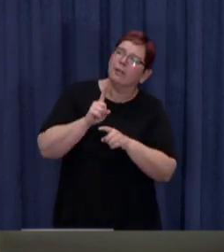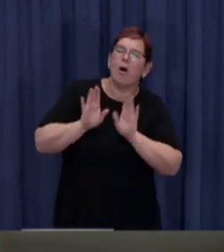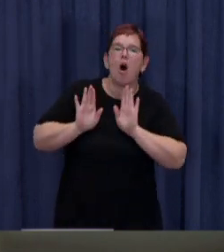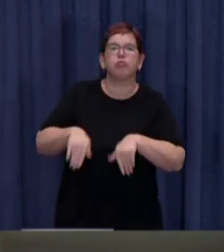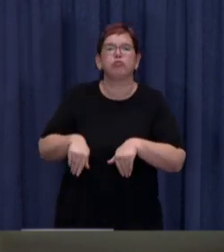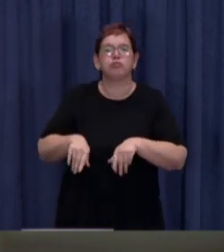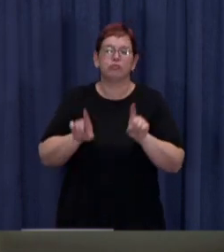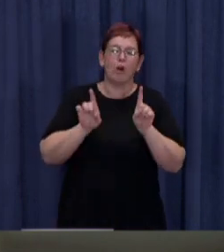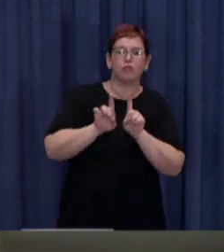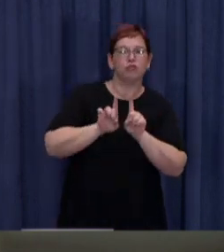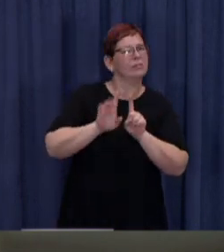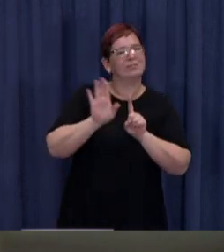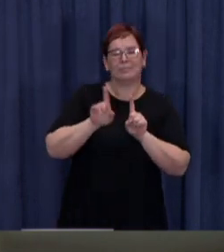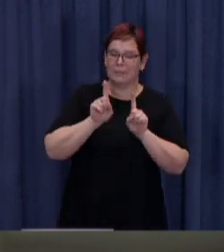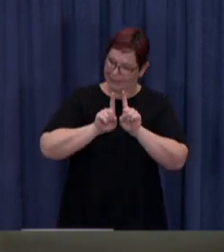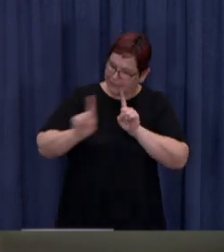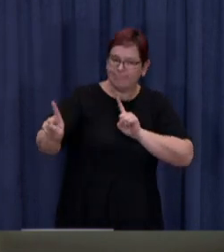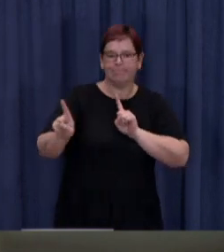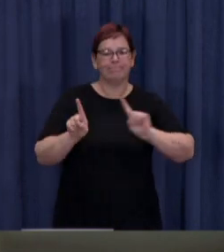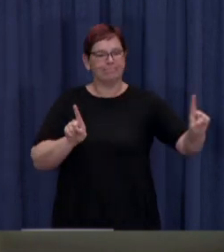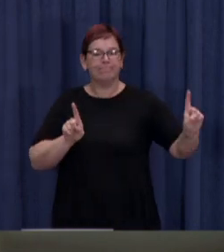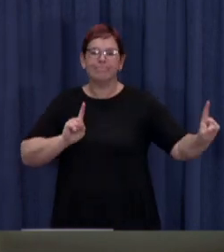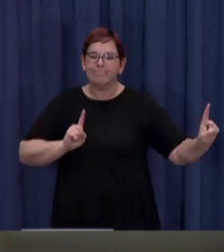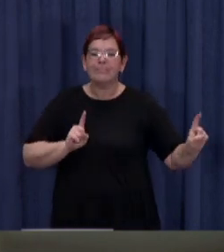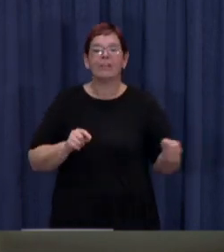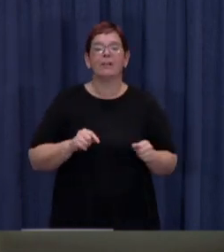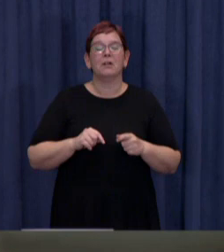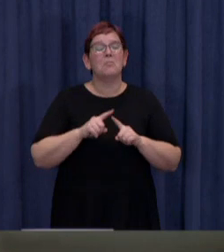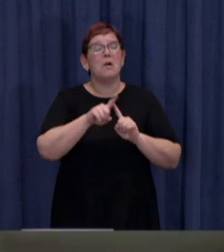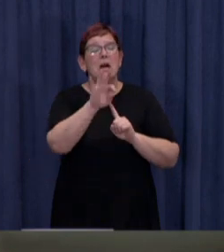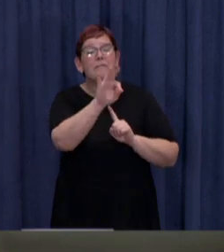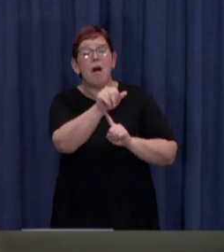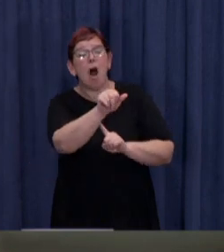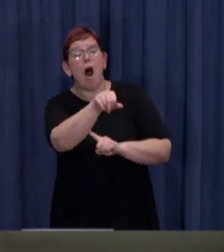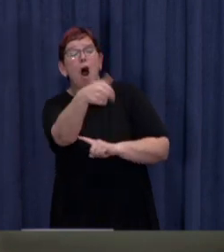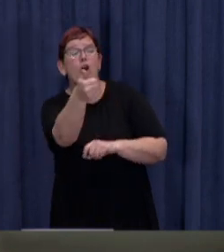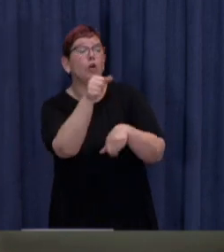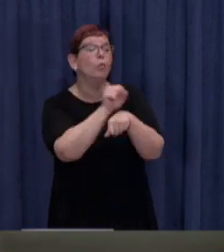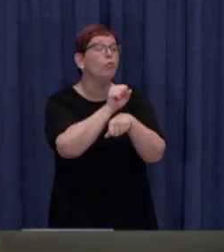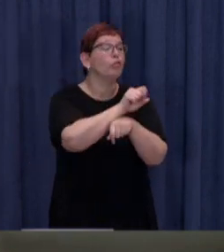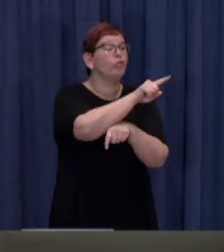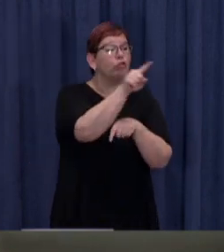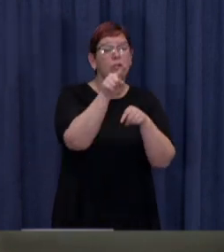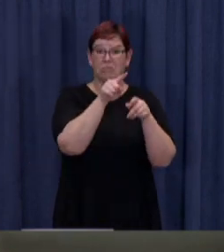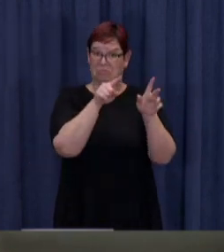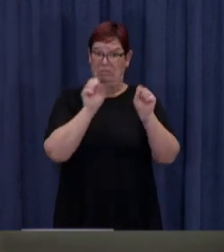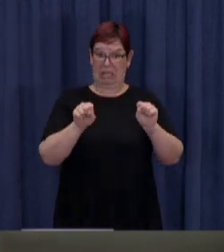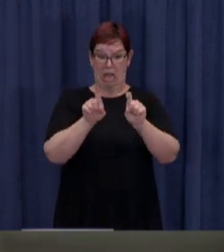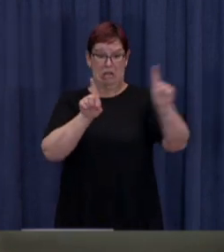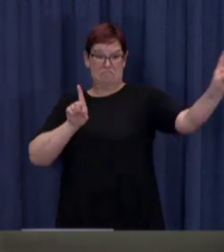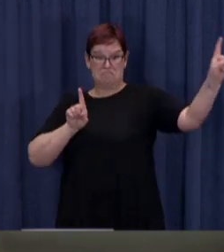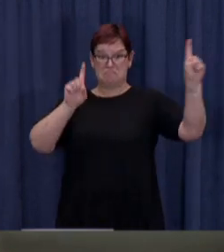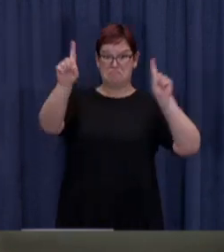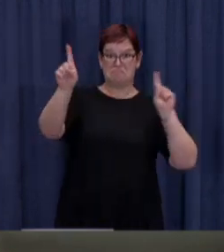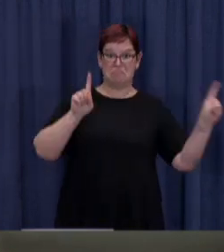no and so I think they even were saying in that case that was among the group that said shut it down so this is a very complicated matter we're weighing as